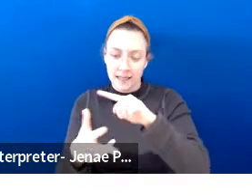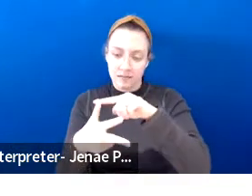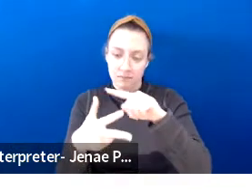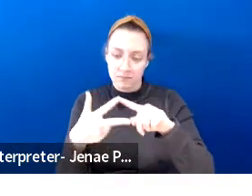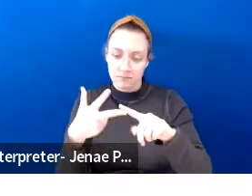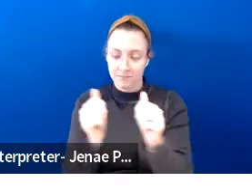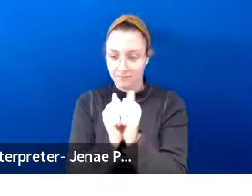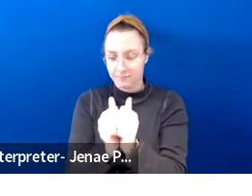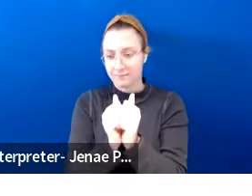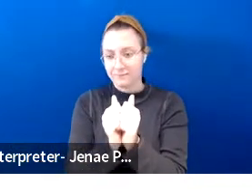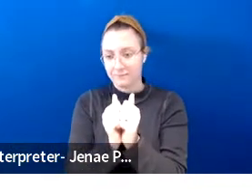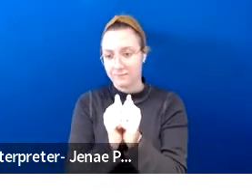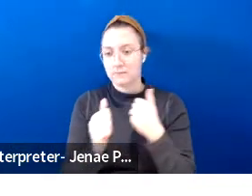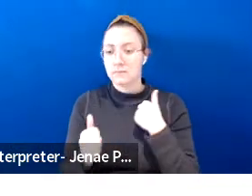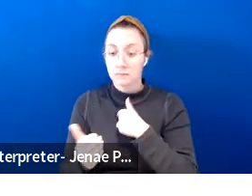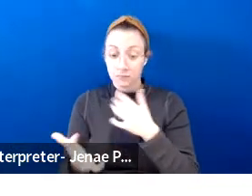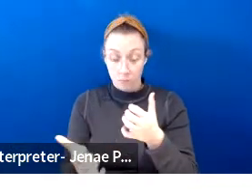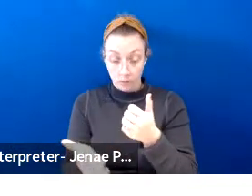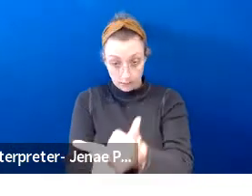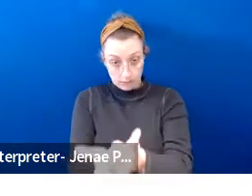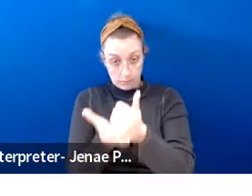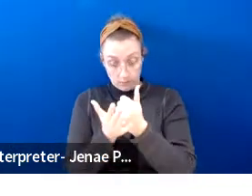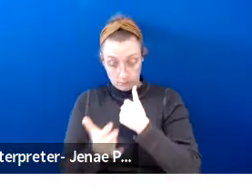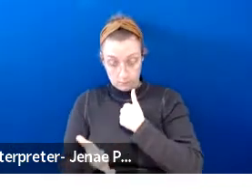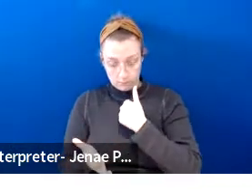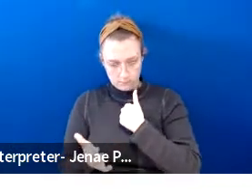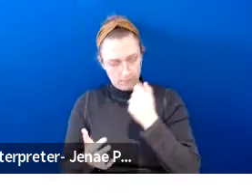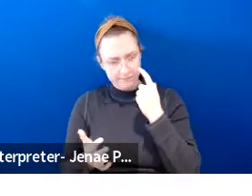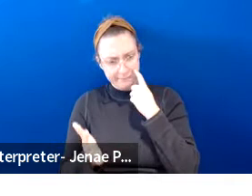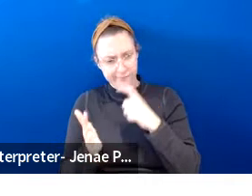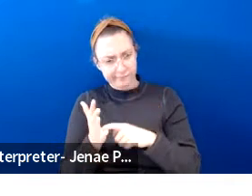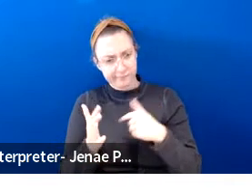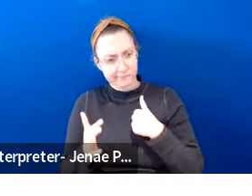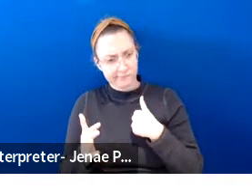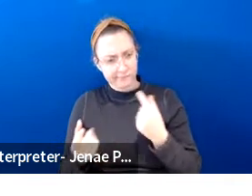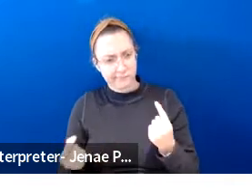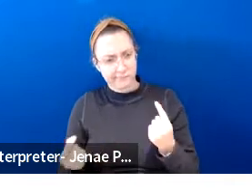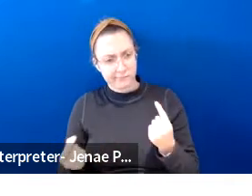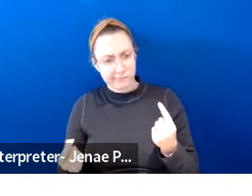So we want to help ourselves recognize where we are and we'll be taking a scale.